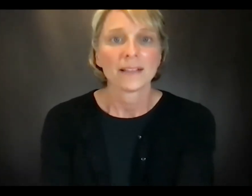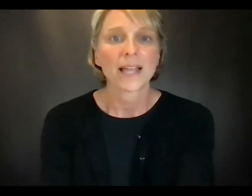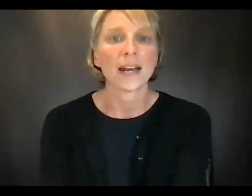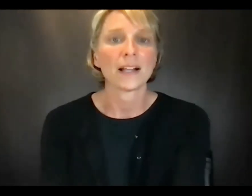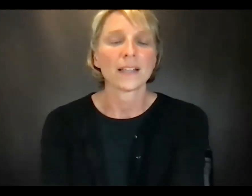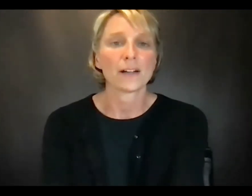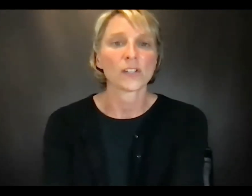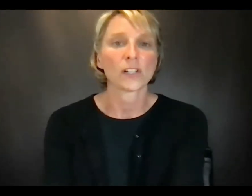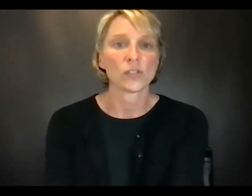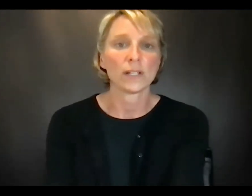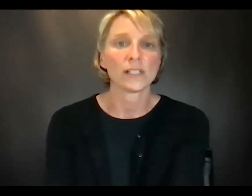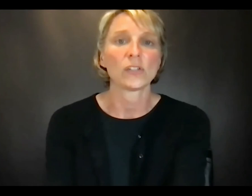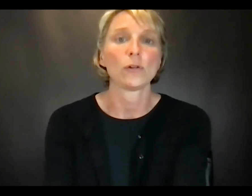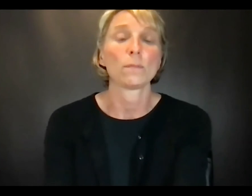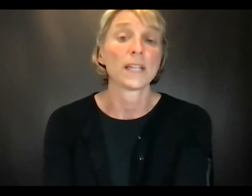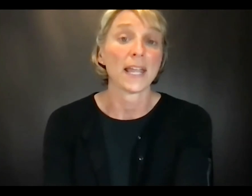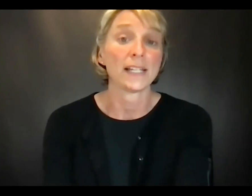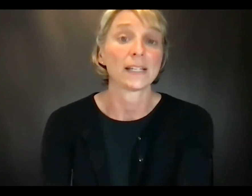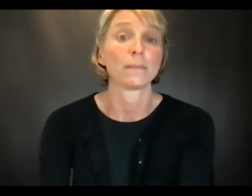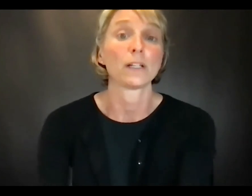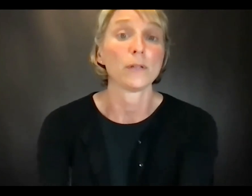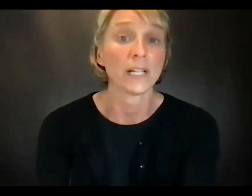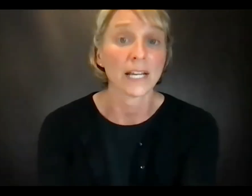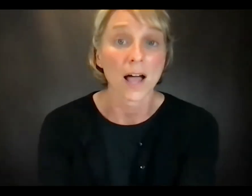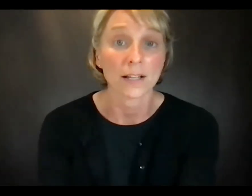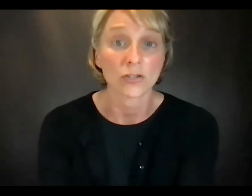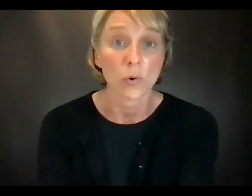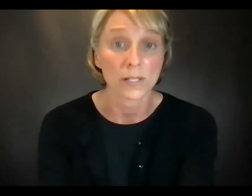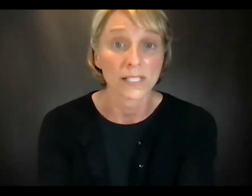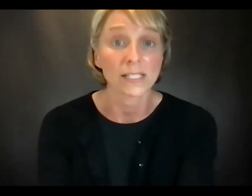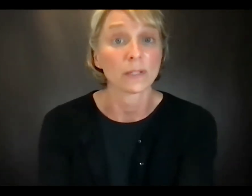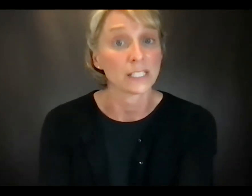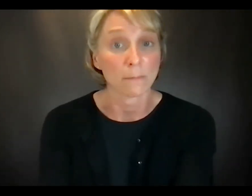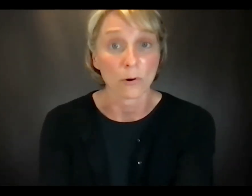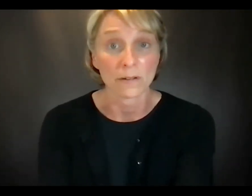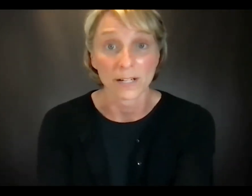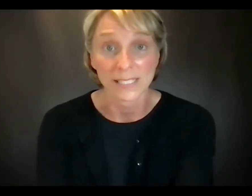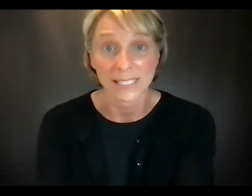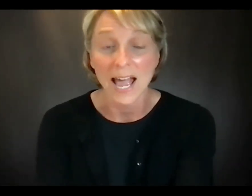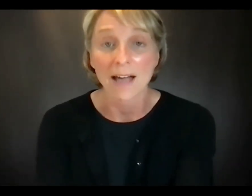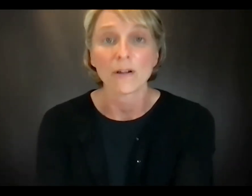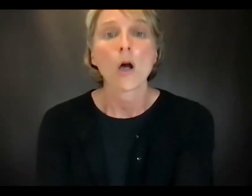That allows our students to take some community college courses with the support of our staff